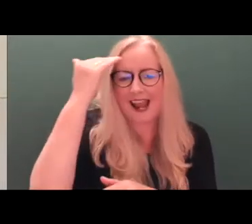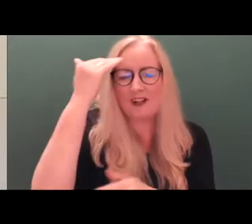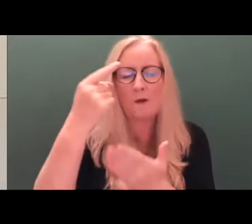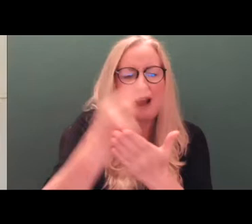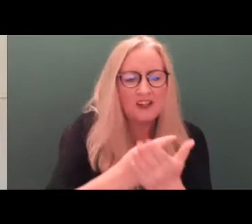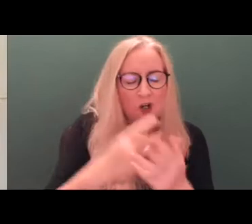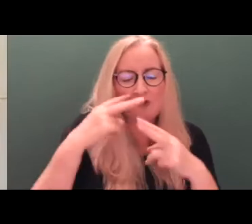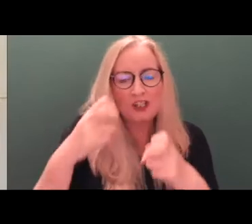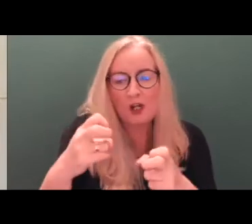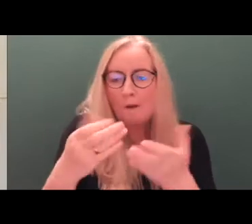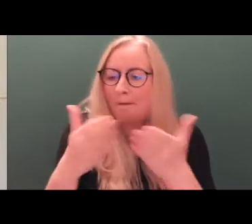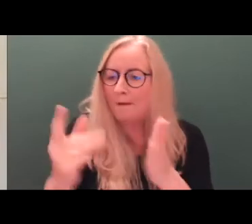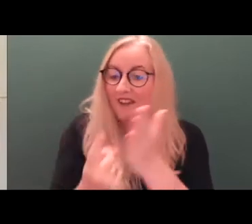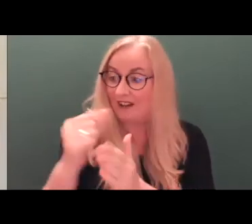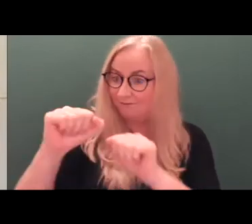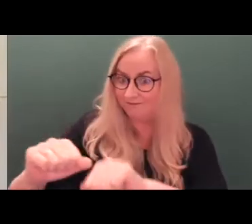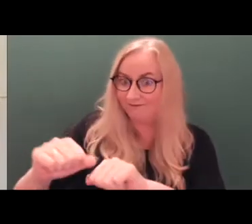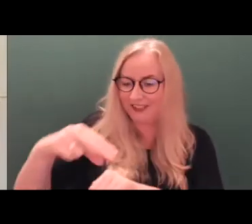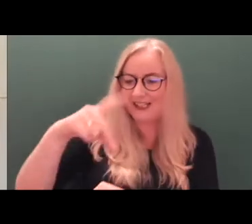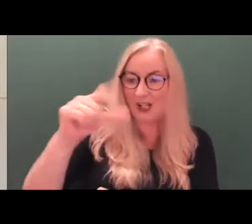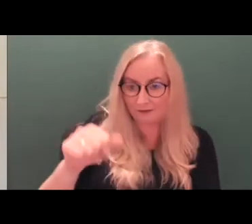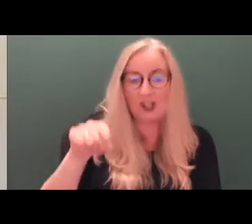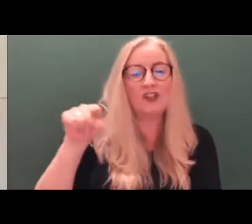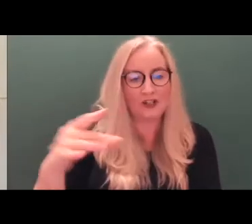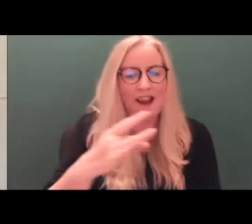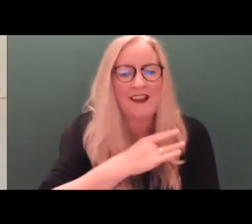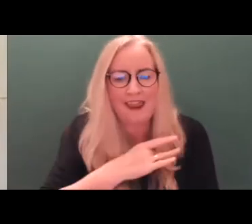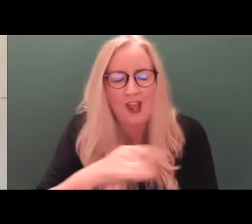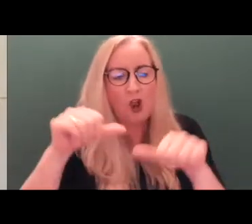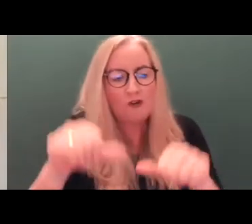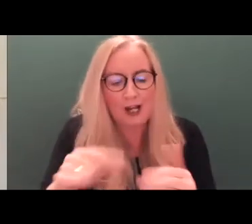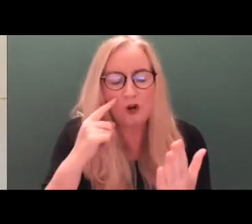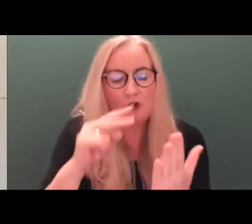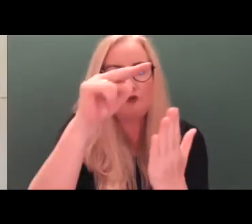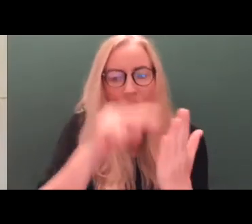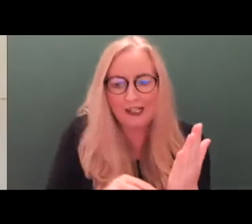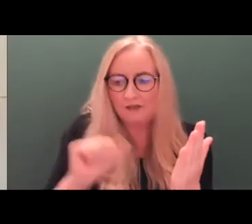affairs at the NDA has kindly agreed to read Rosemary's speech on her behalf.